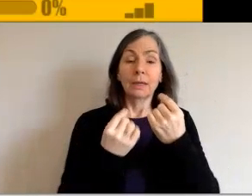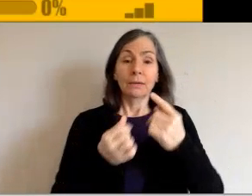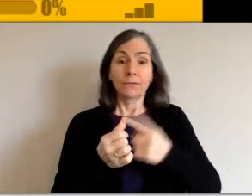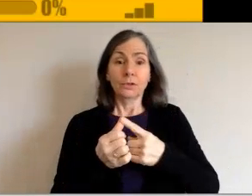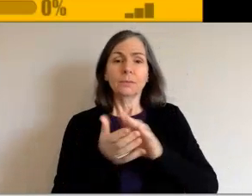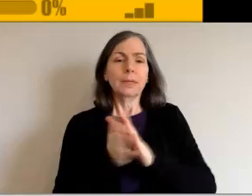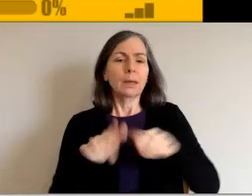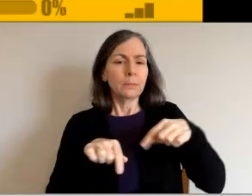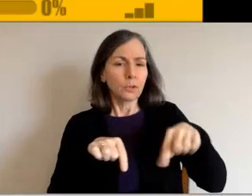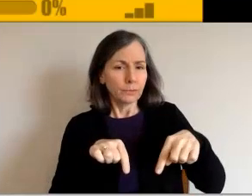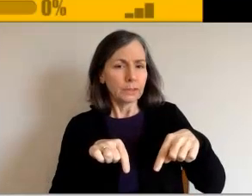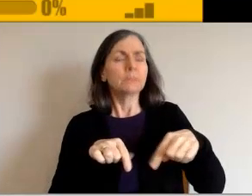But I try it anyway.